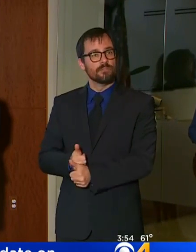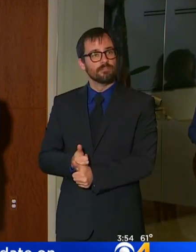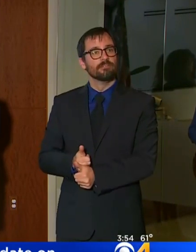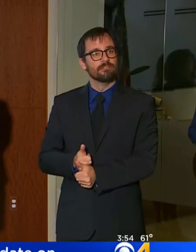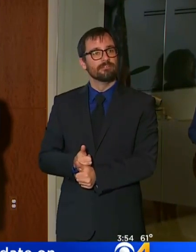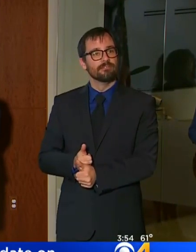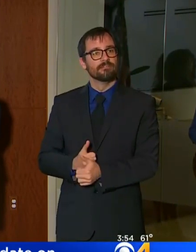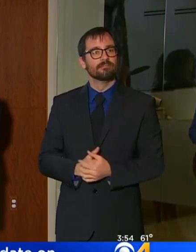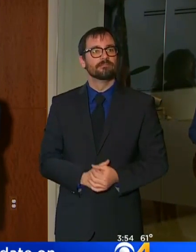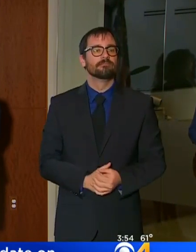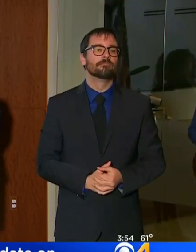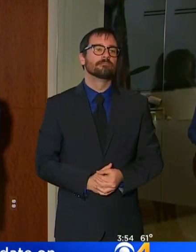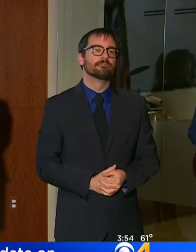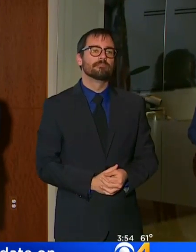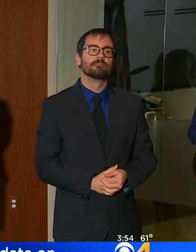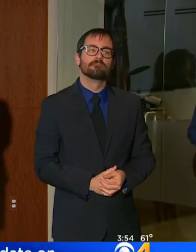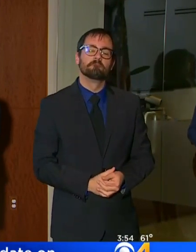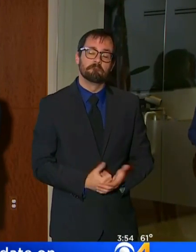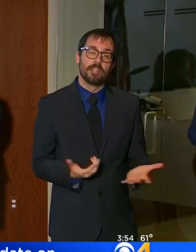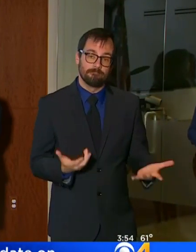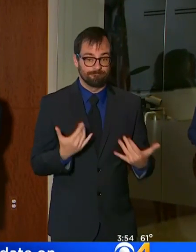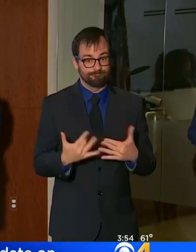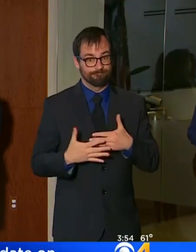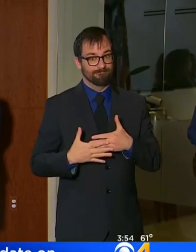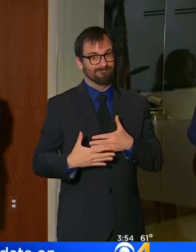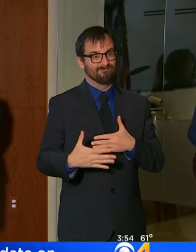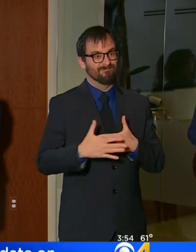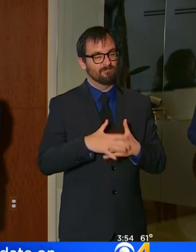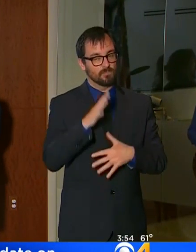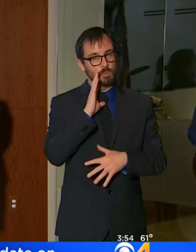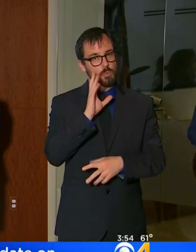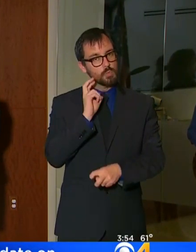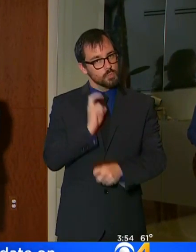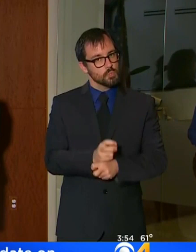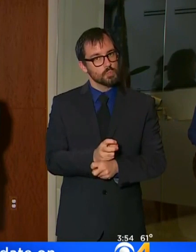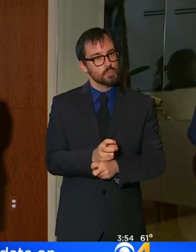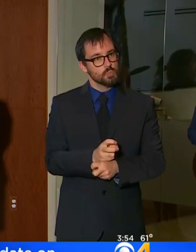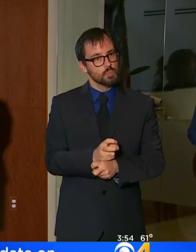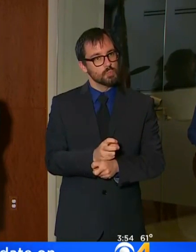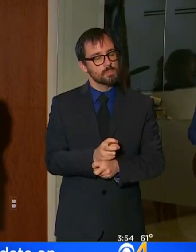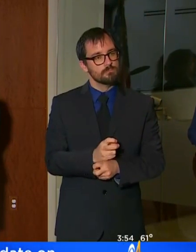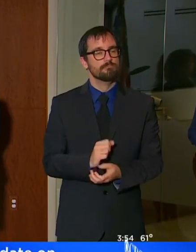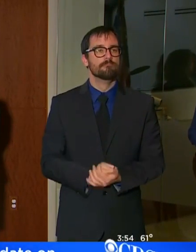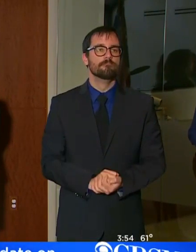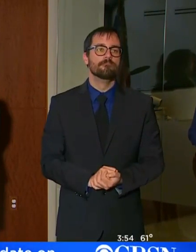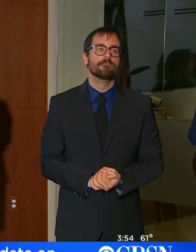THIS IS ESPECIALLY TRUE, NOW MORE THAN EVER, AS WE HEAD INTO WHAT WE ALL BELIEVE IS GOING TO